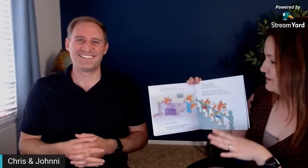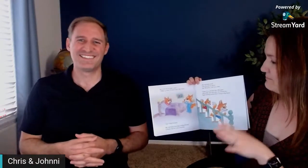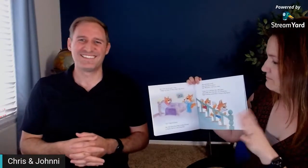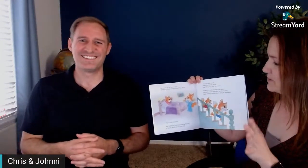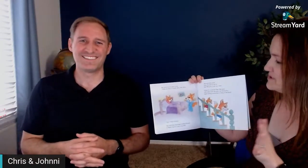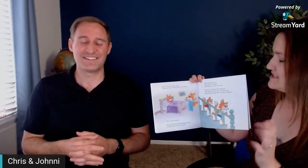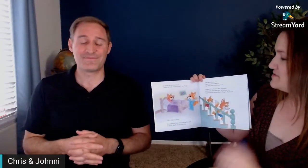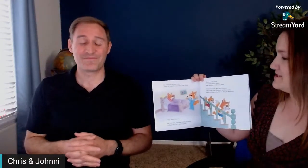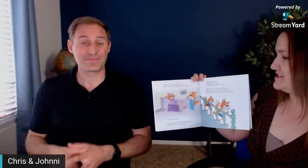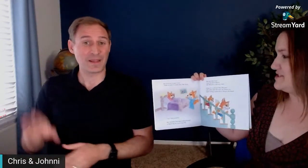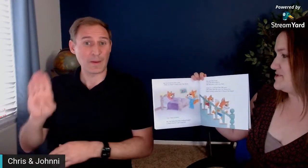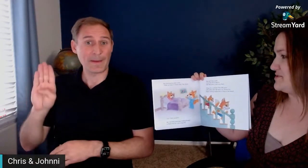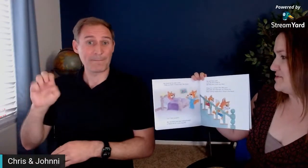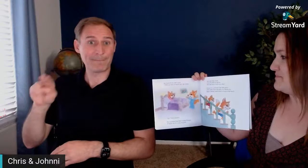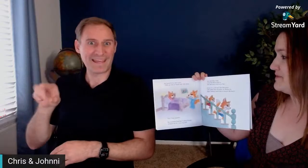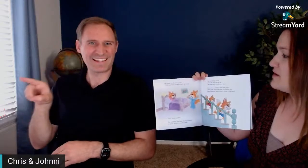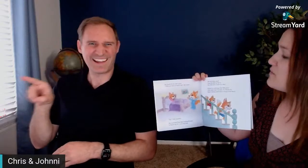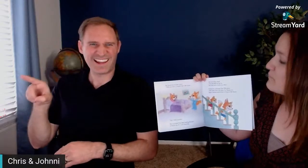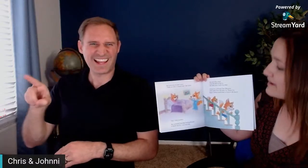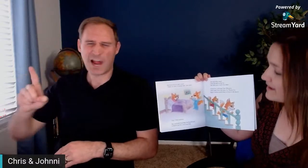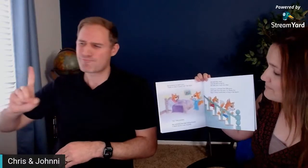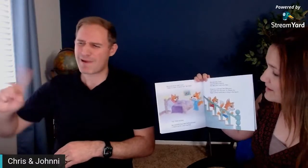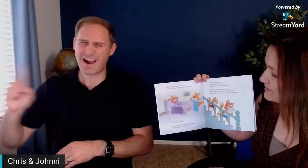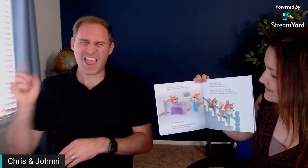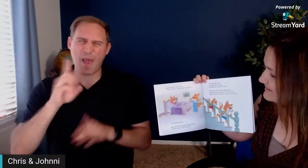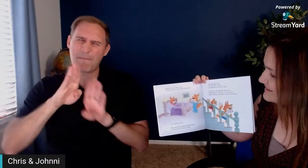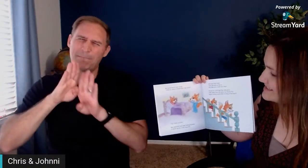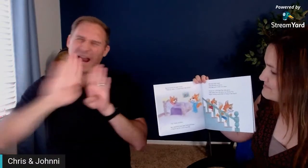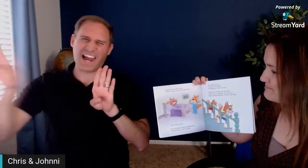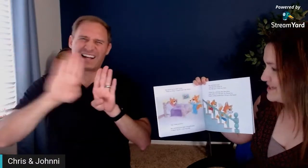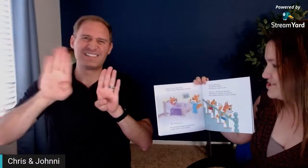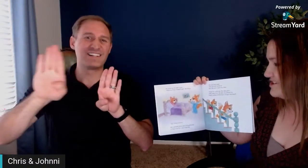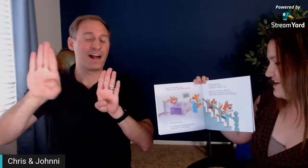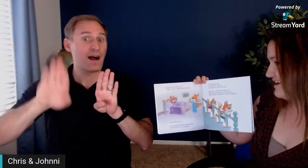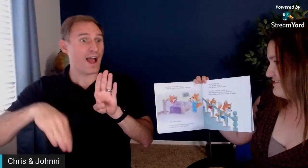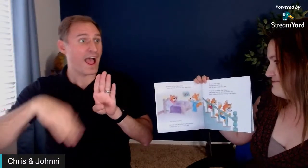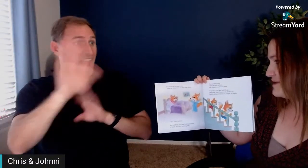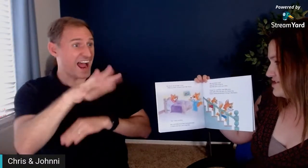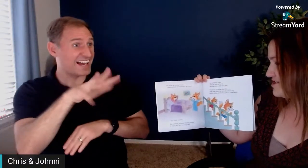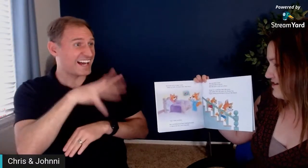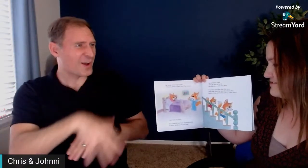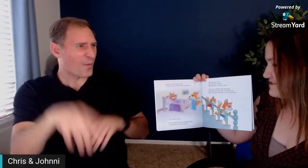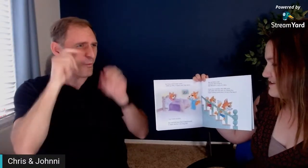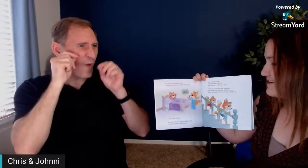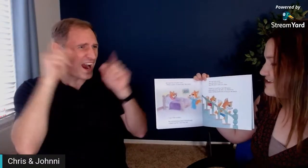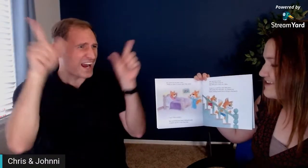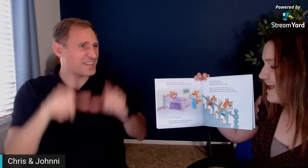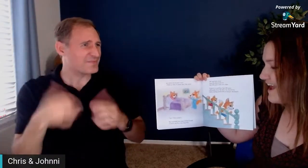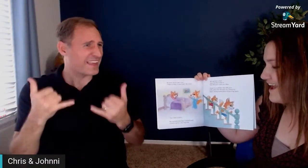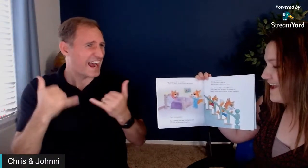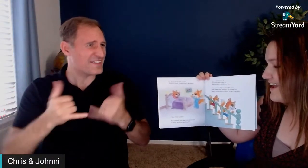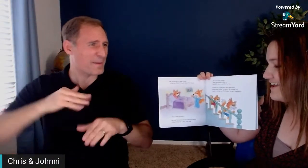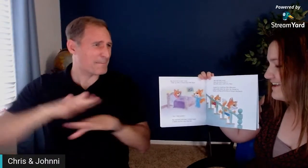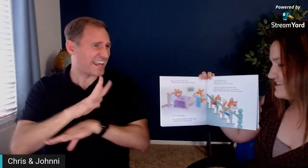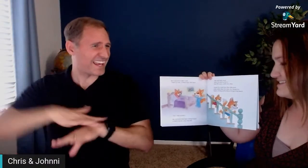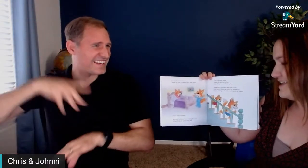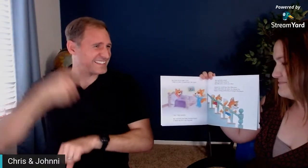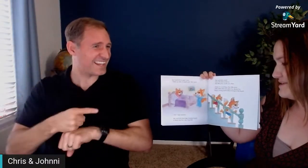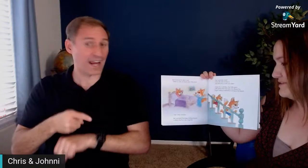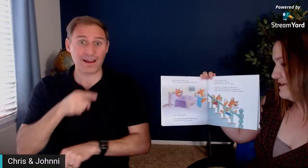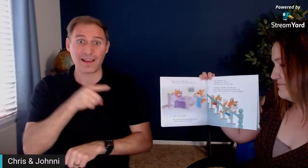ben burst into his sister's room wake up emily it's beach day ben shouts yay exclaims emily